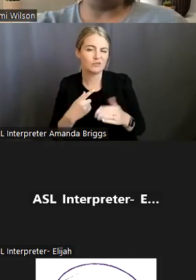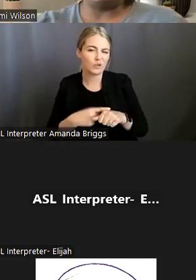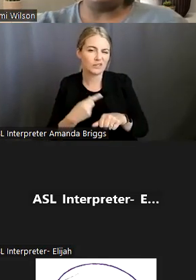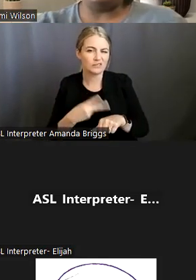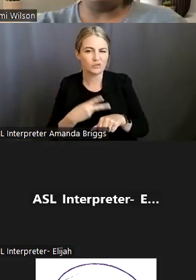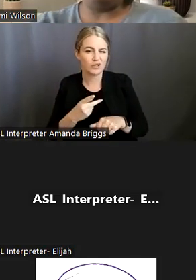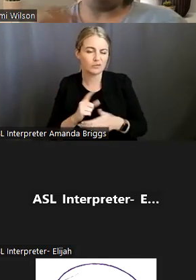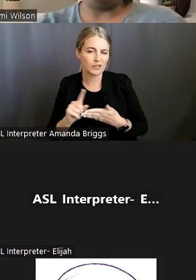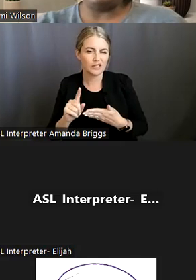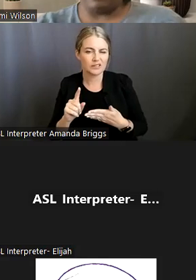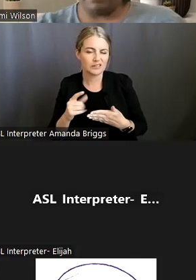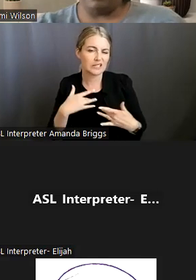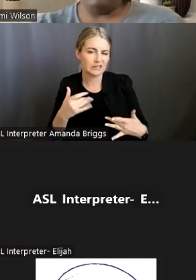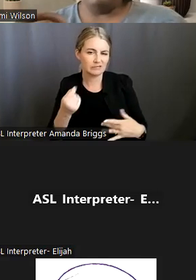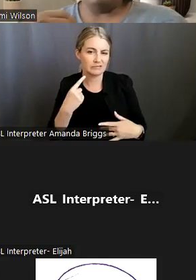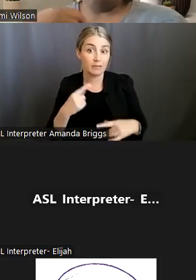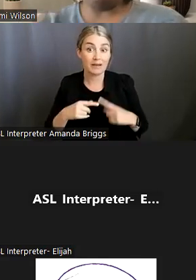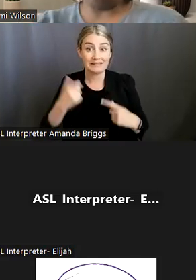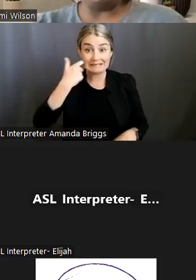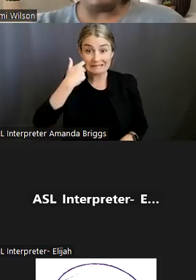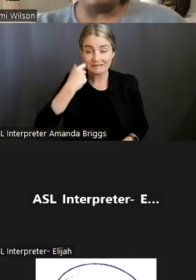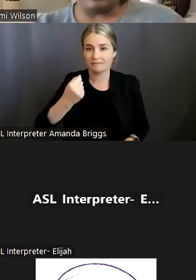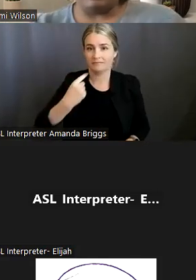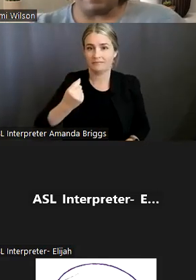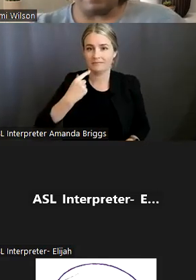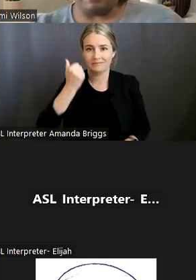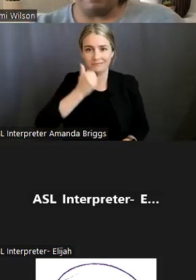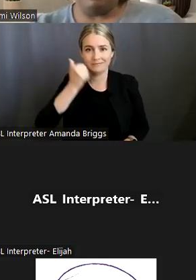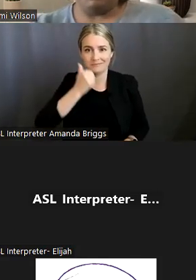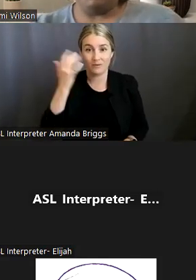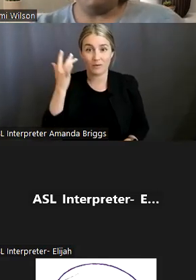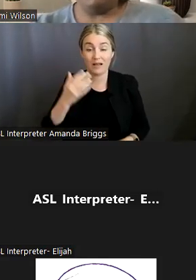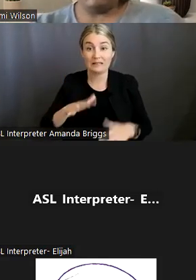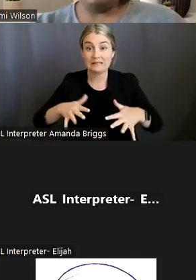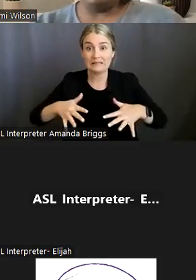them daily recently, because of heightened anxiety.